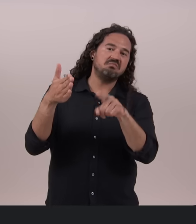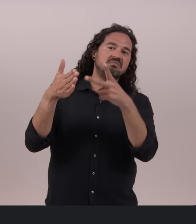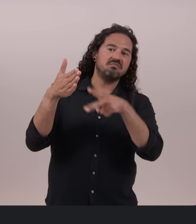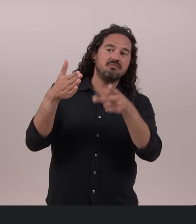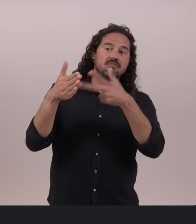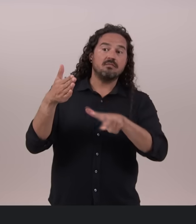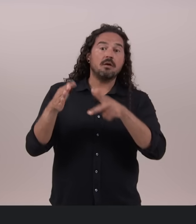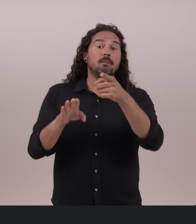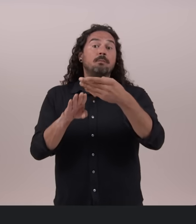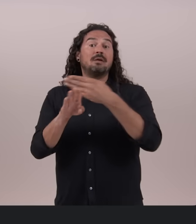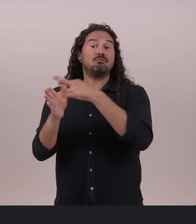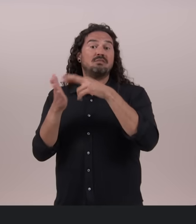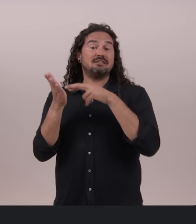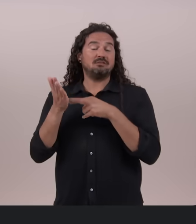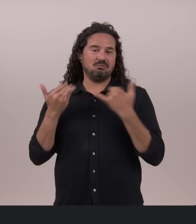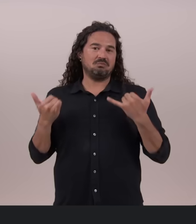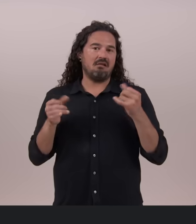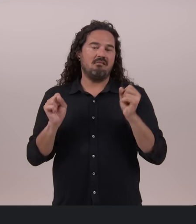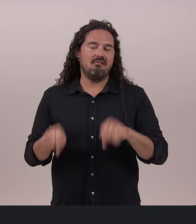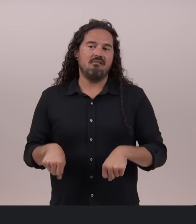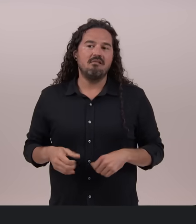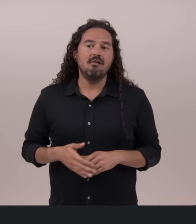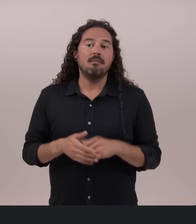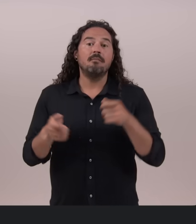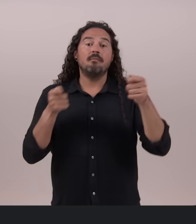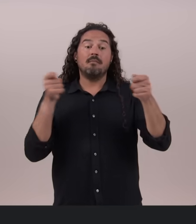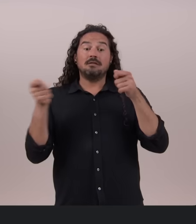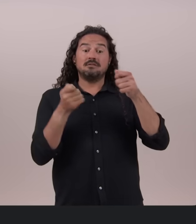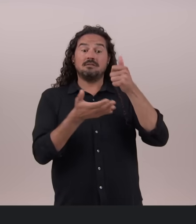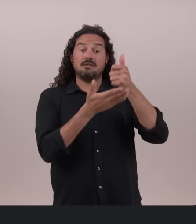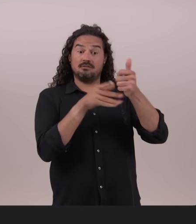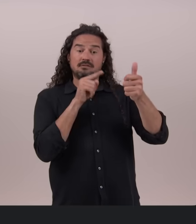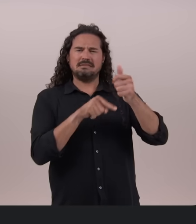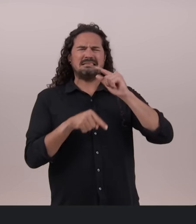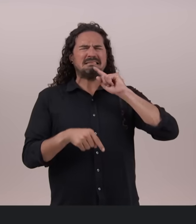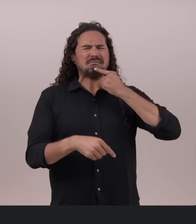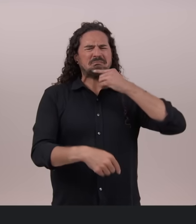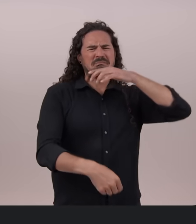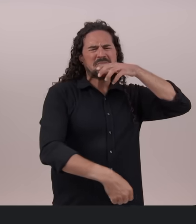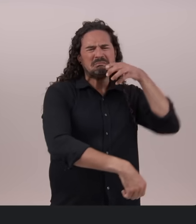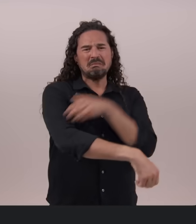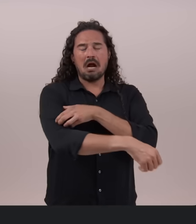With managed agents, you get serious power without the complex setup, but if you